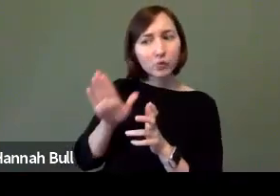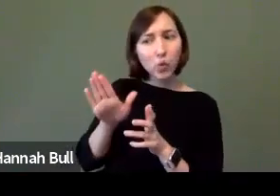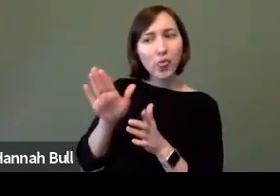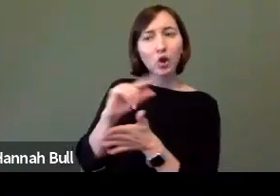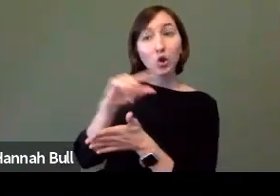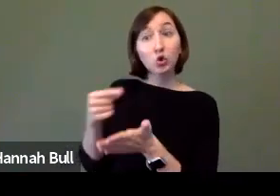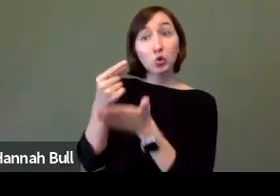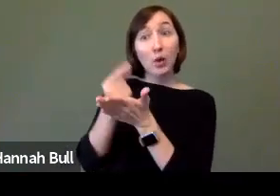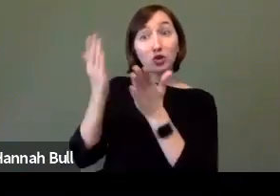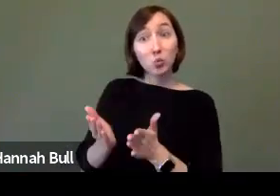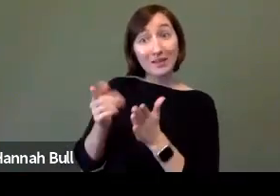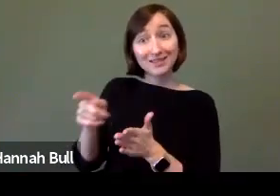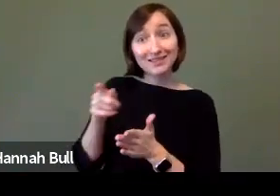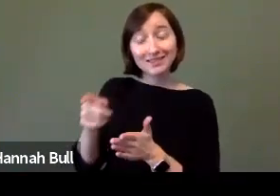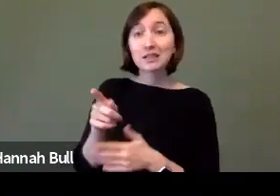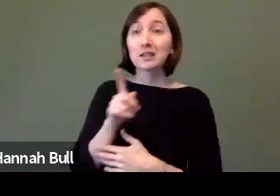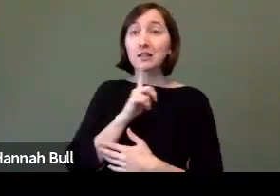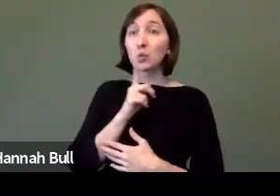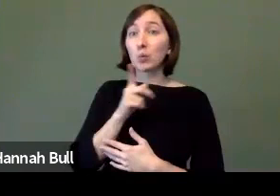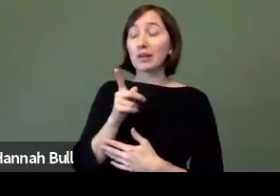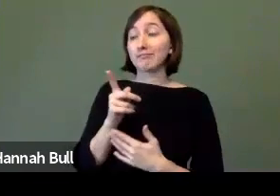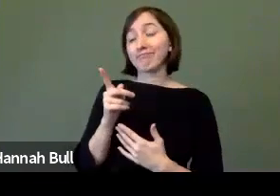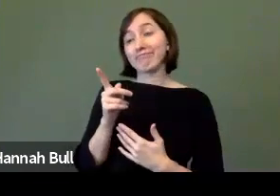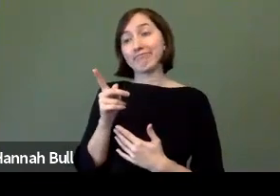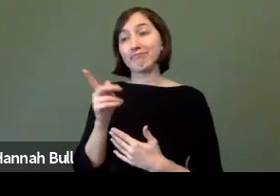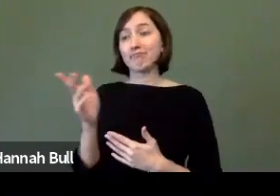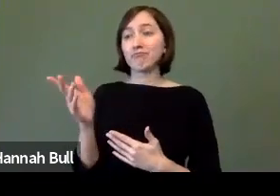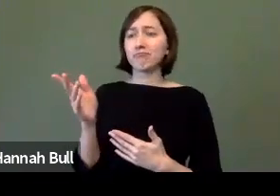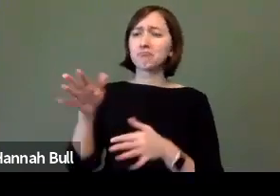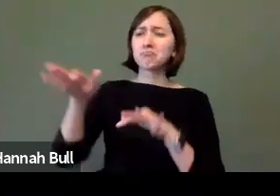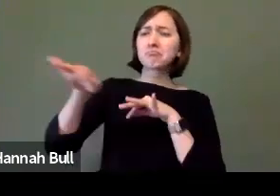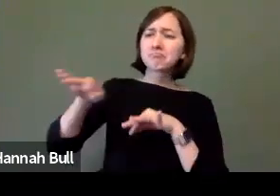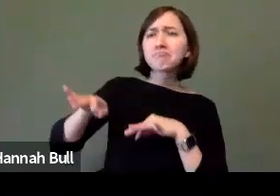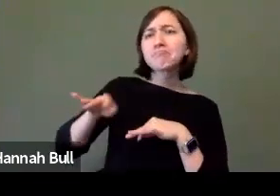who offer to their peers and also to the general public